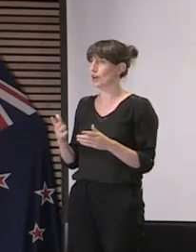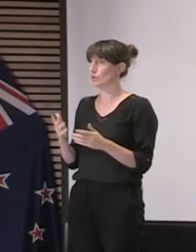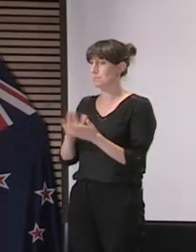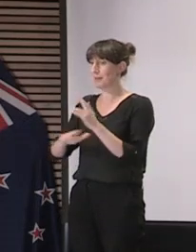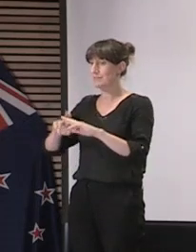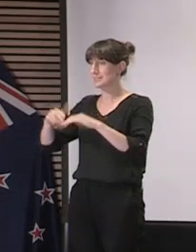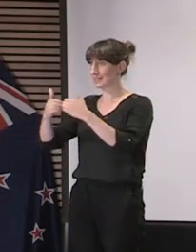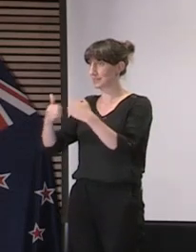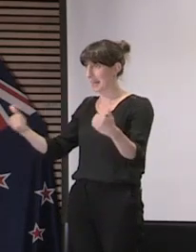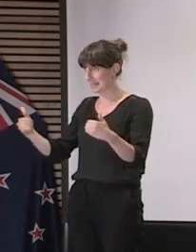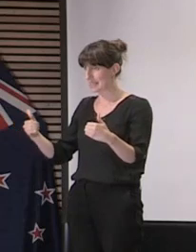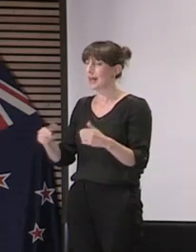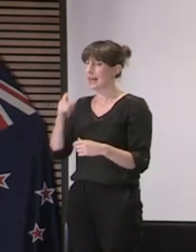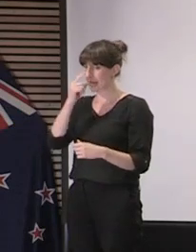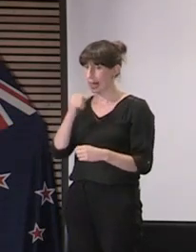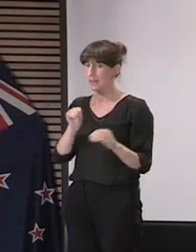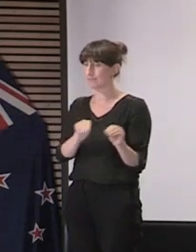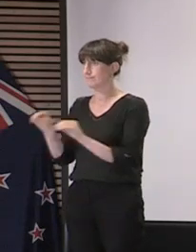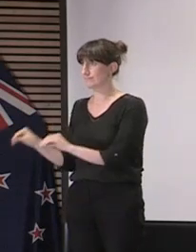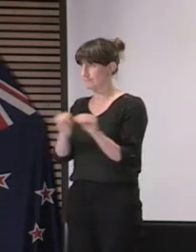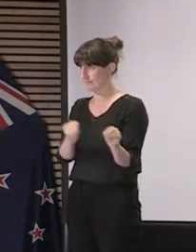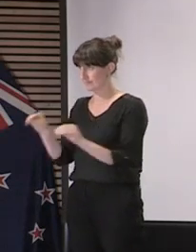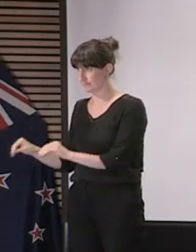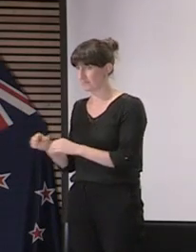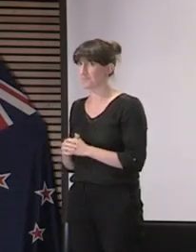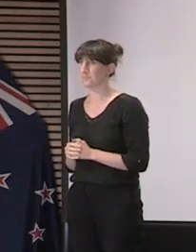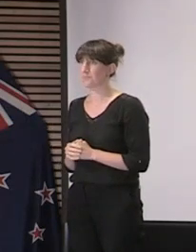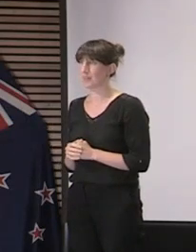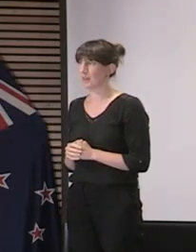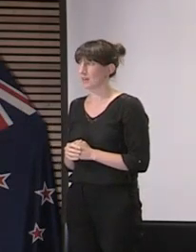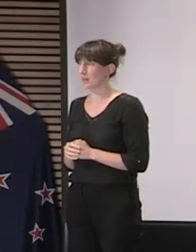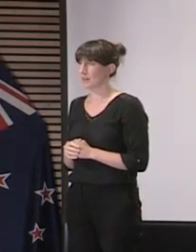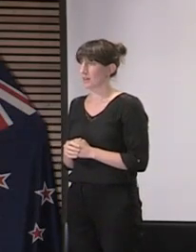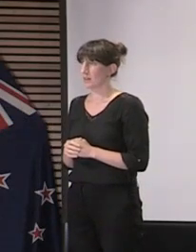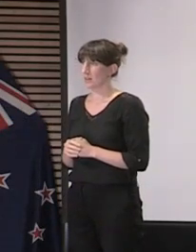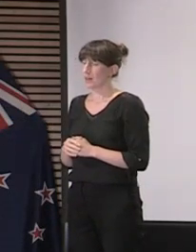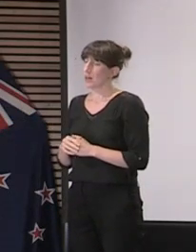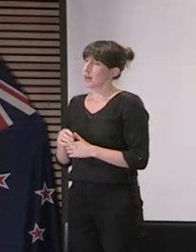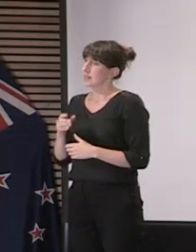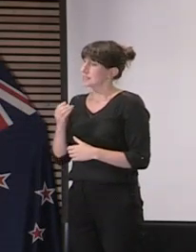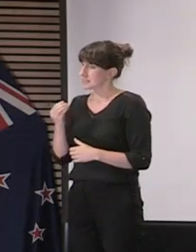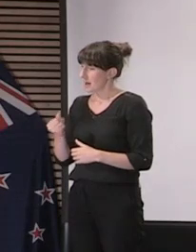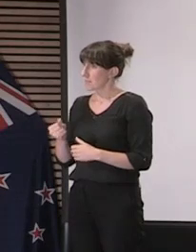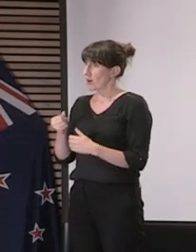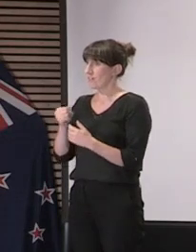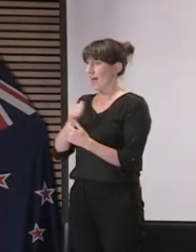We have many people reporting, I think I gave you a number - 37,000 reports of